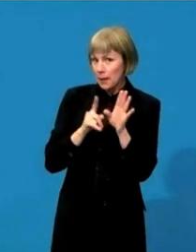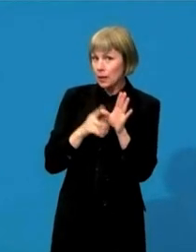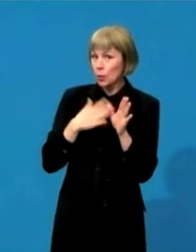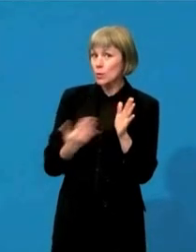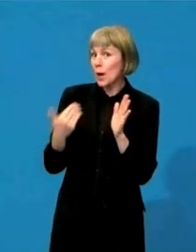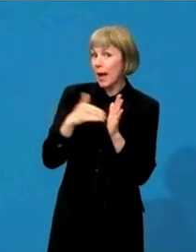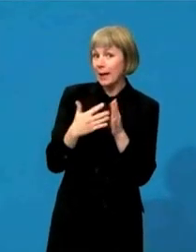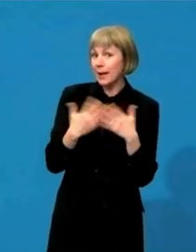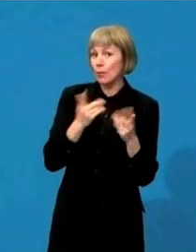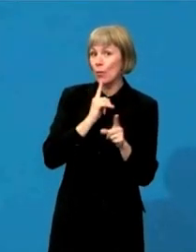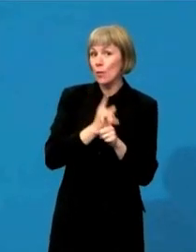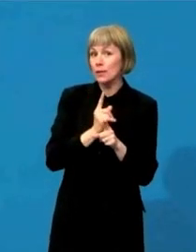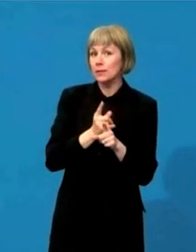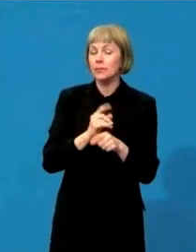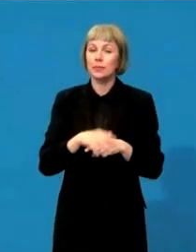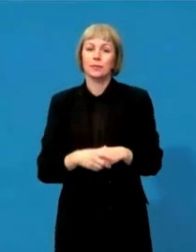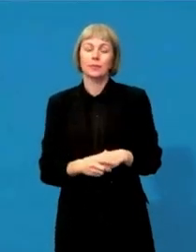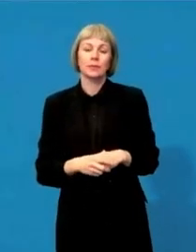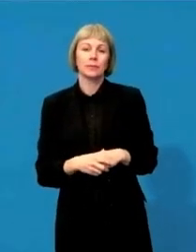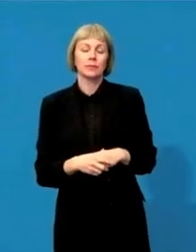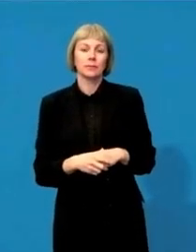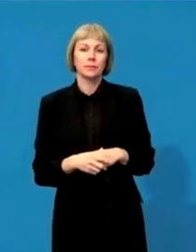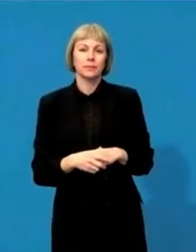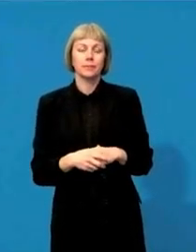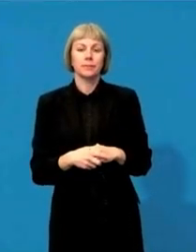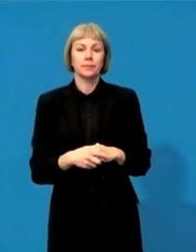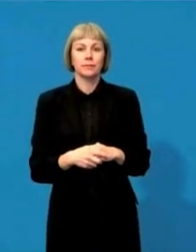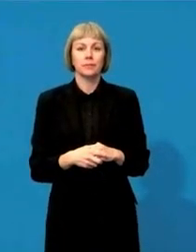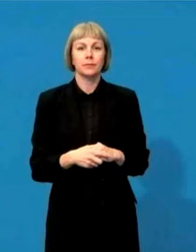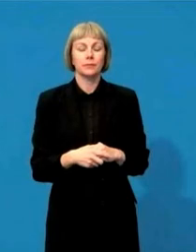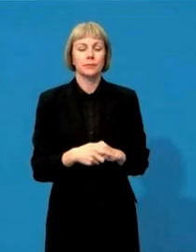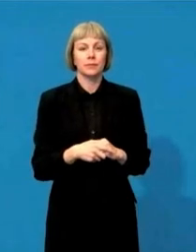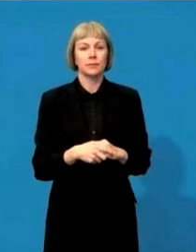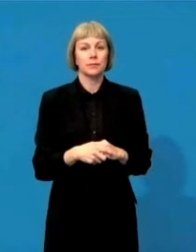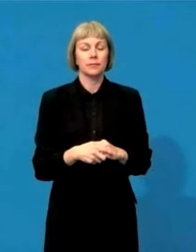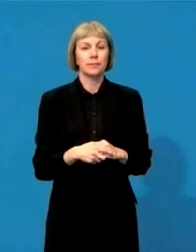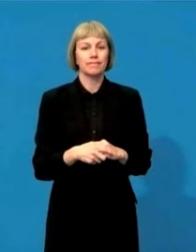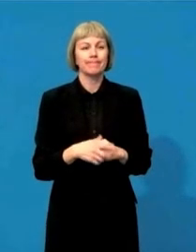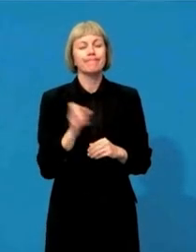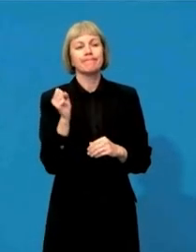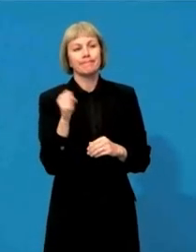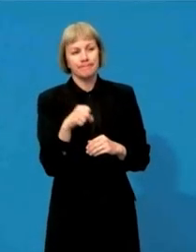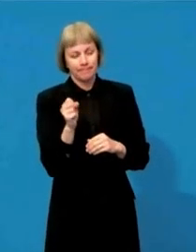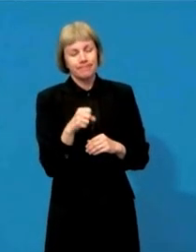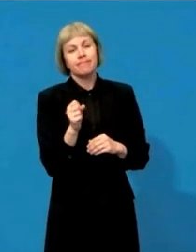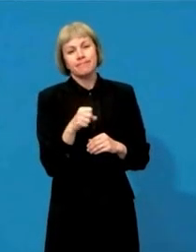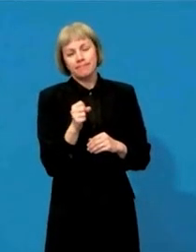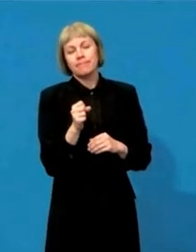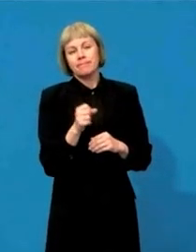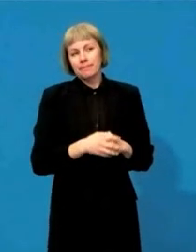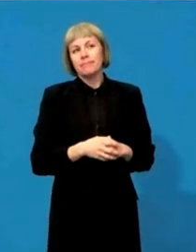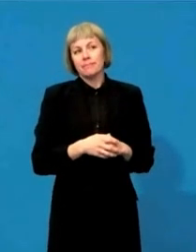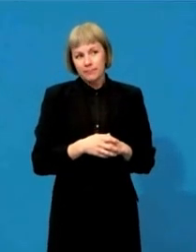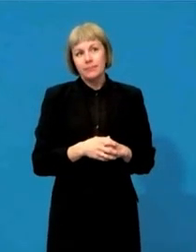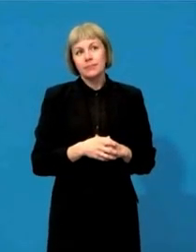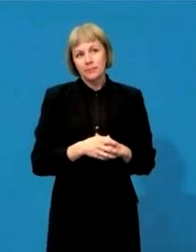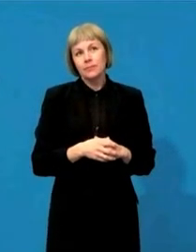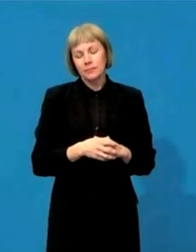that? MS CARTER: Yeah, other than to say that I